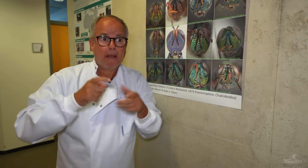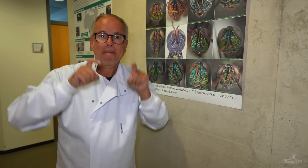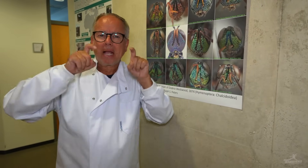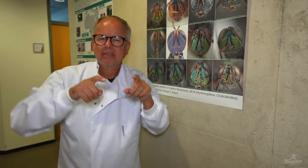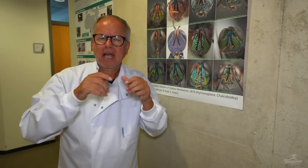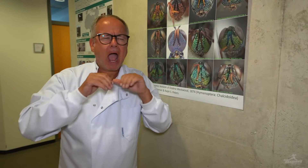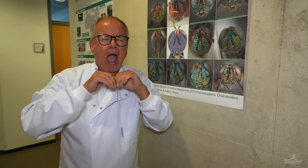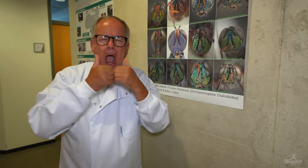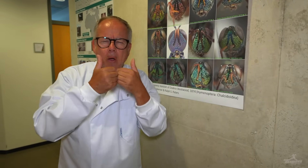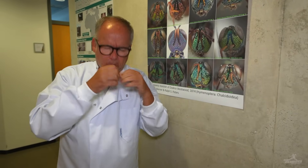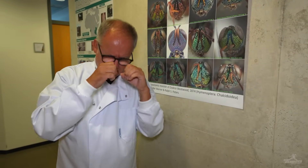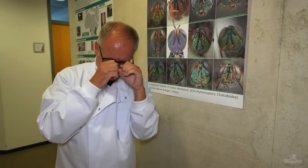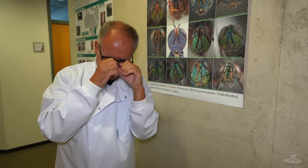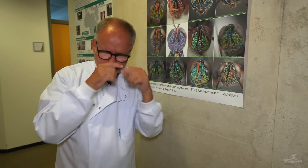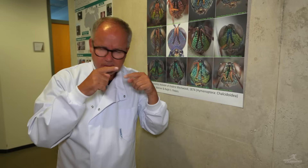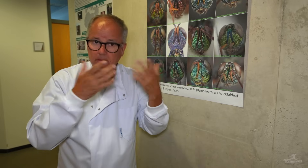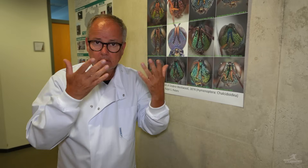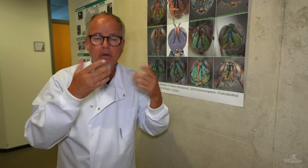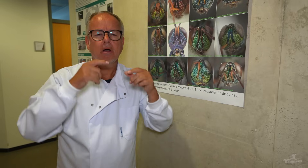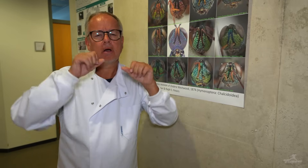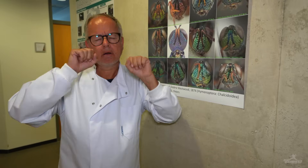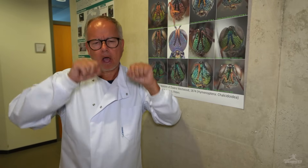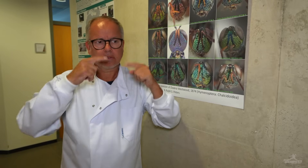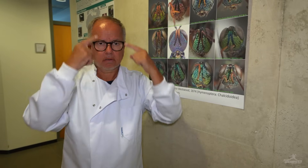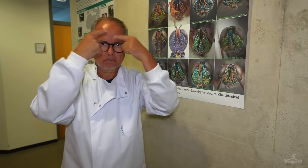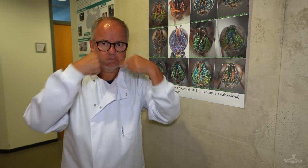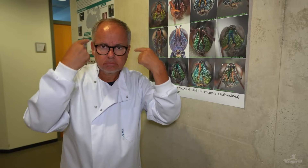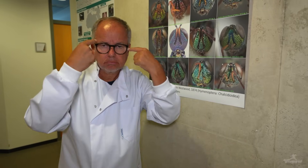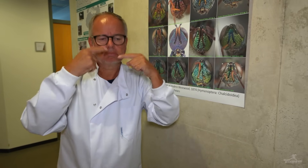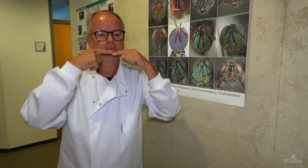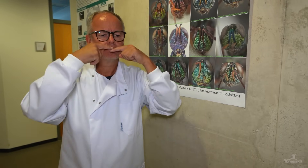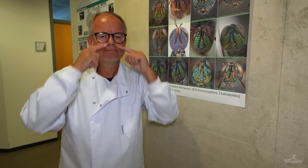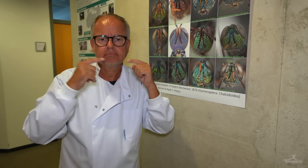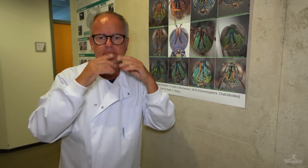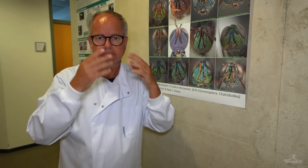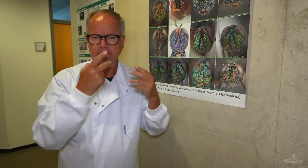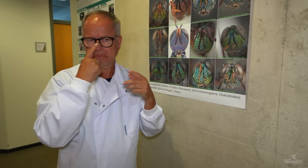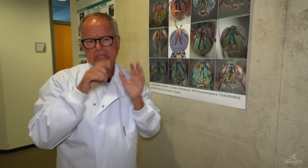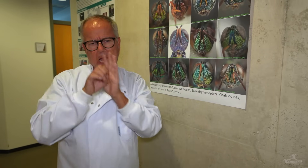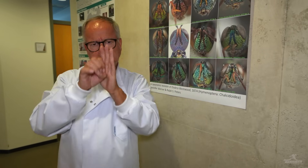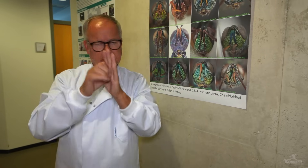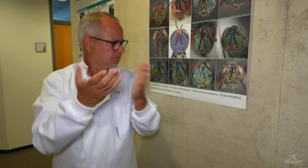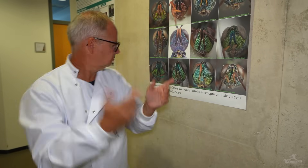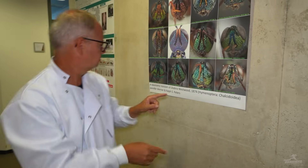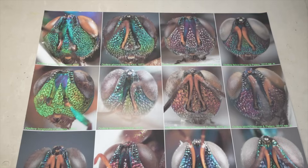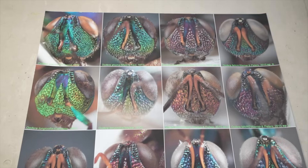You can see the differences in their features, I’ll show you.